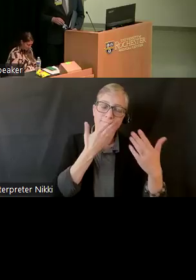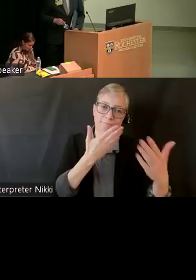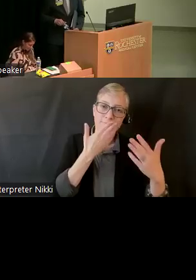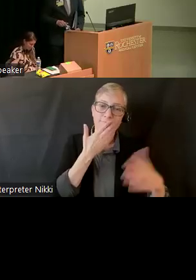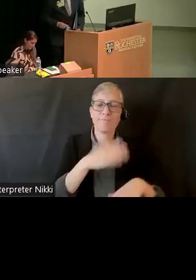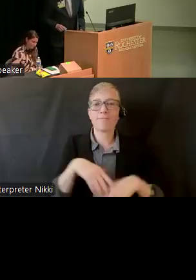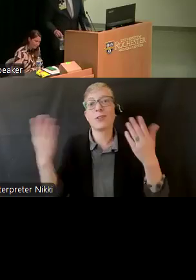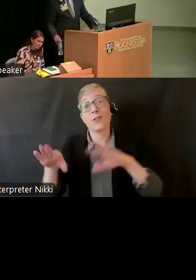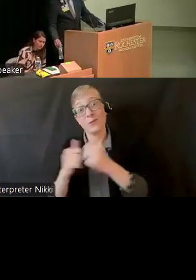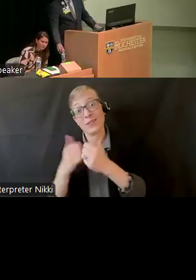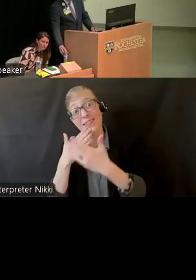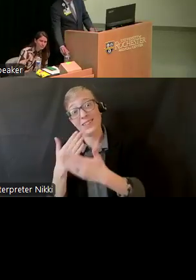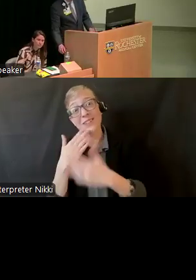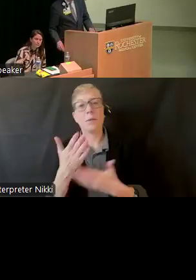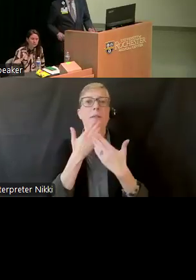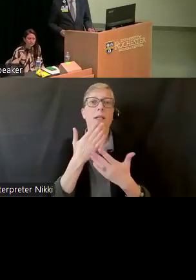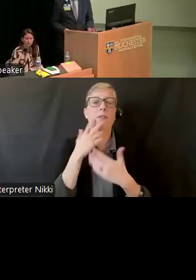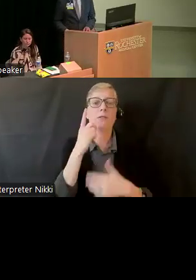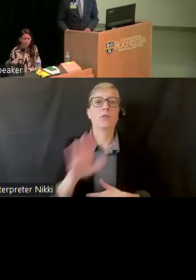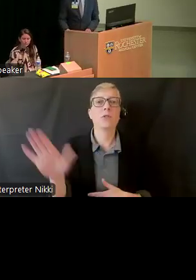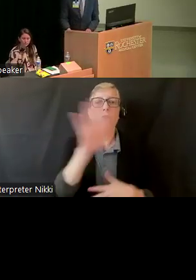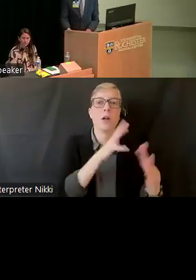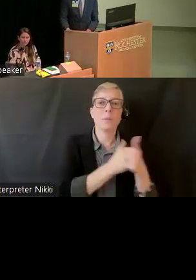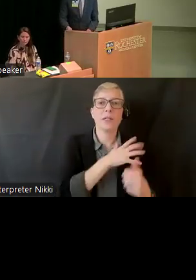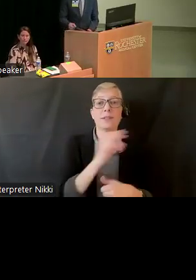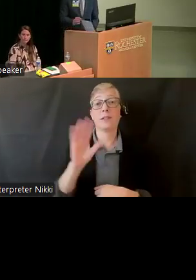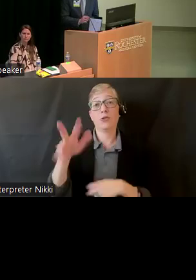to each of you not only for your updates but also for your investment in our local